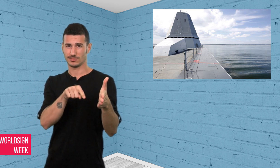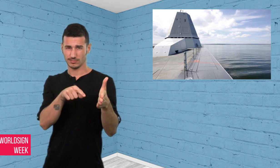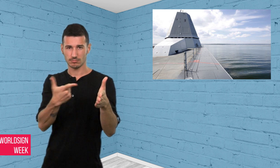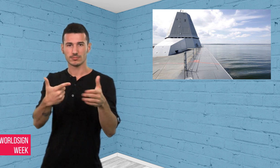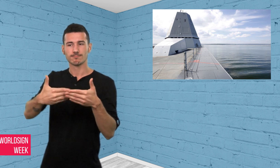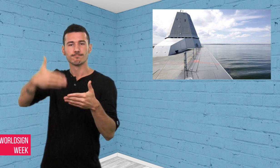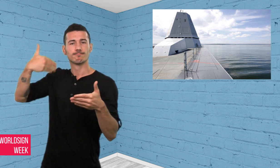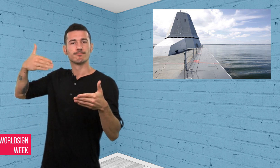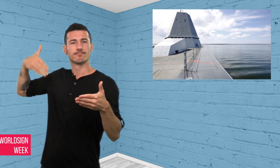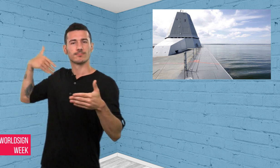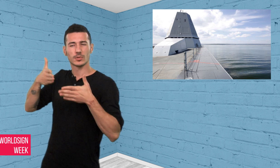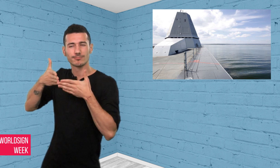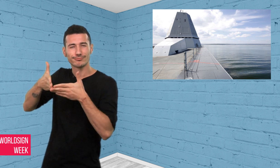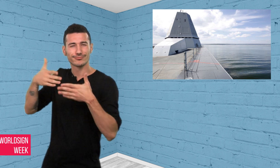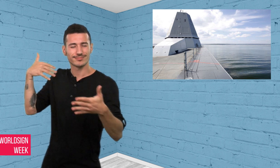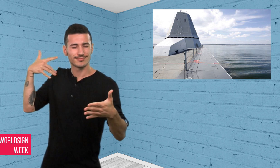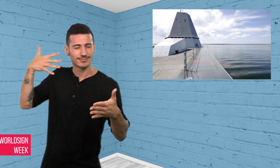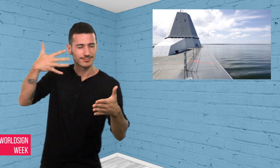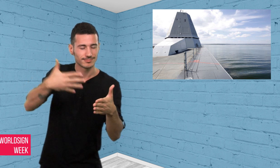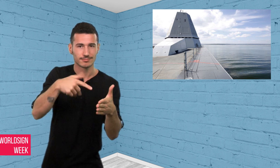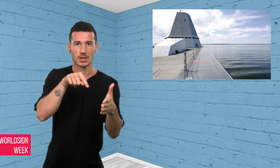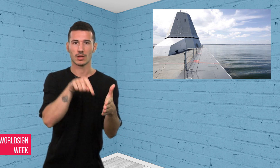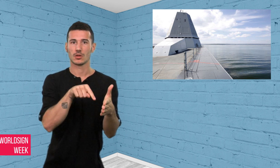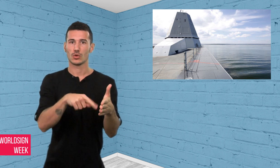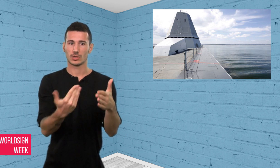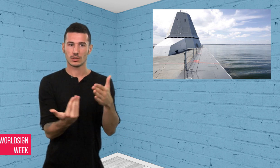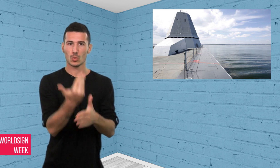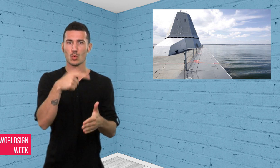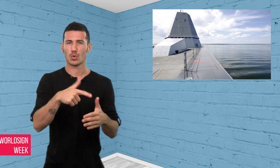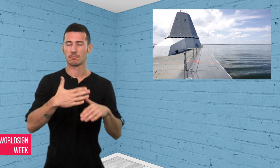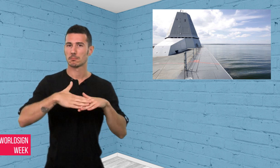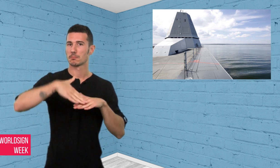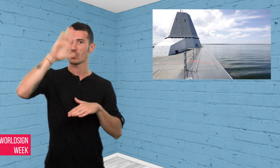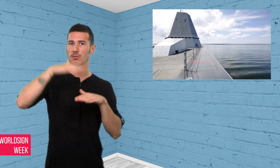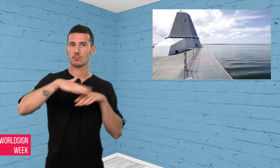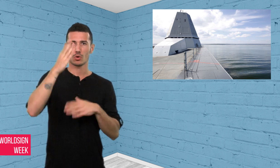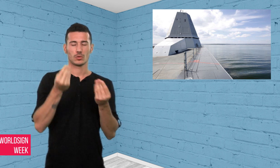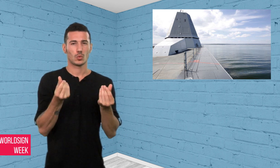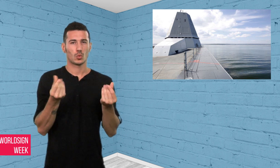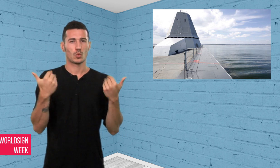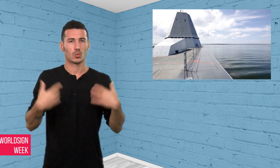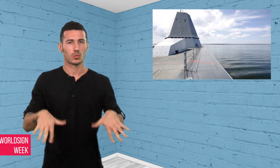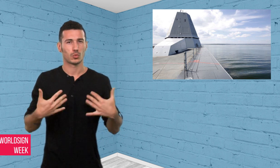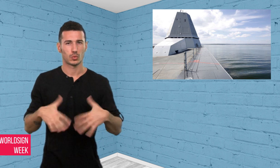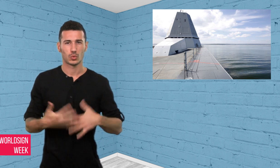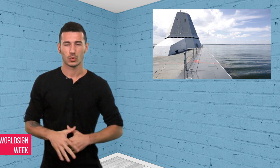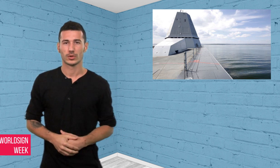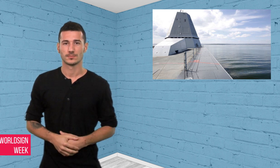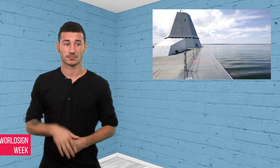most expensive ever built by the Navy.